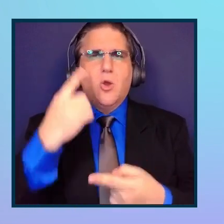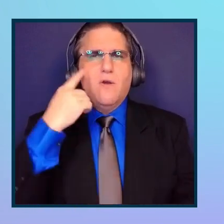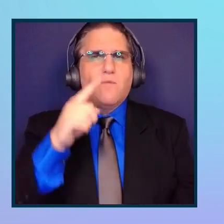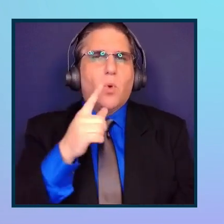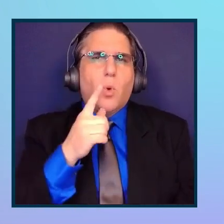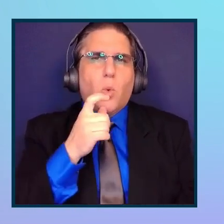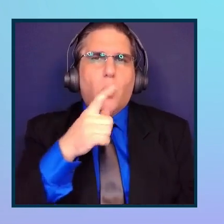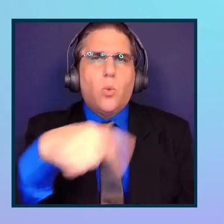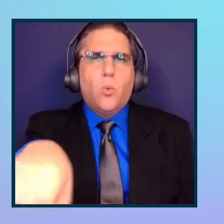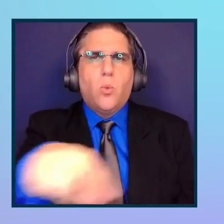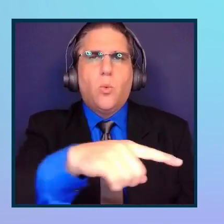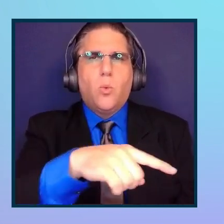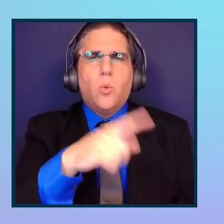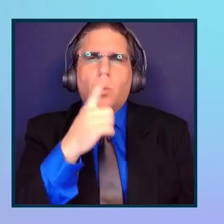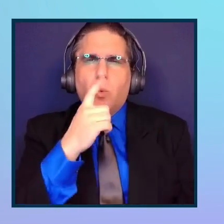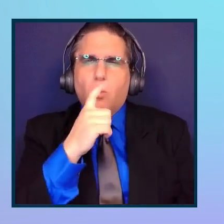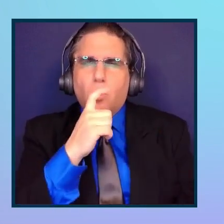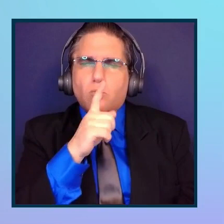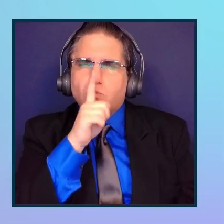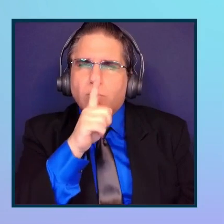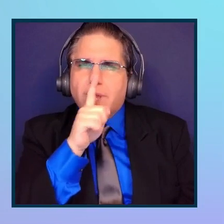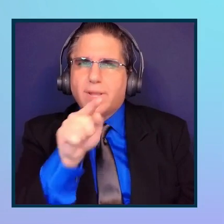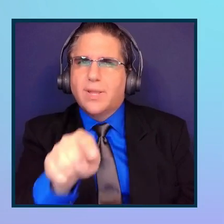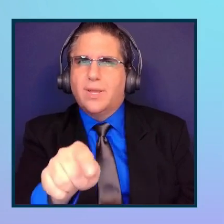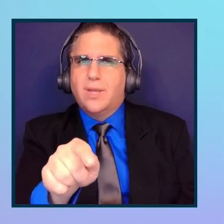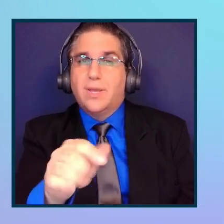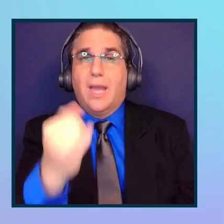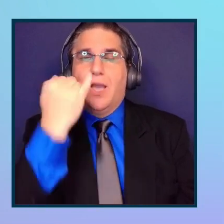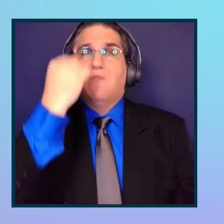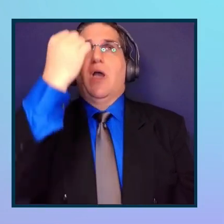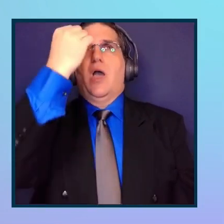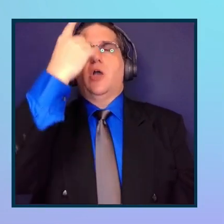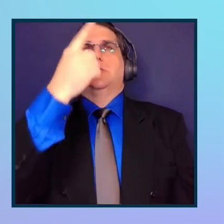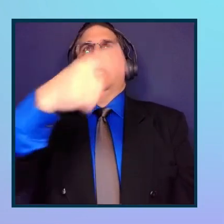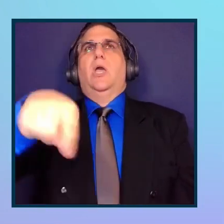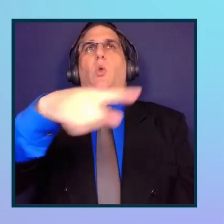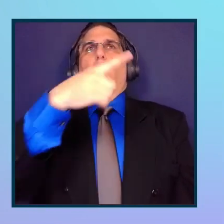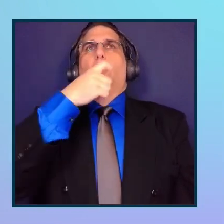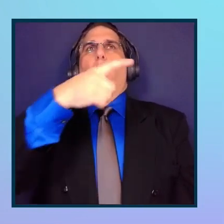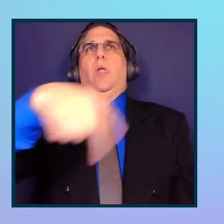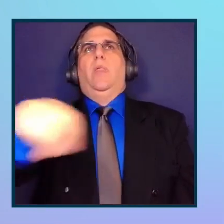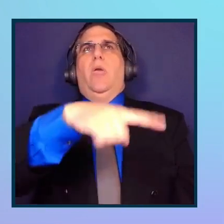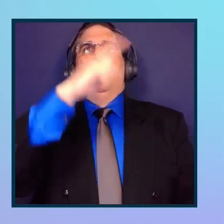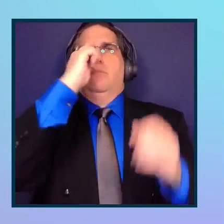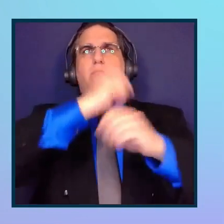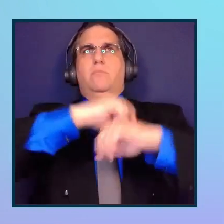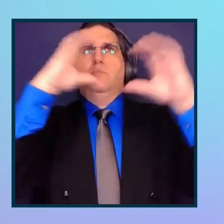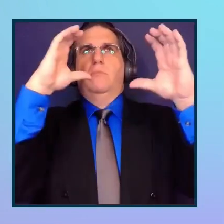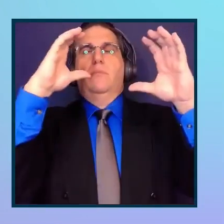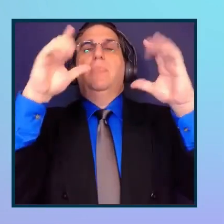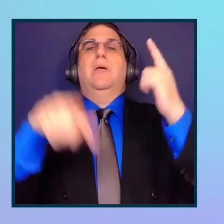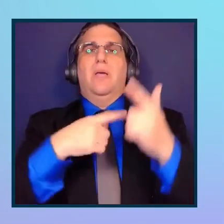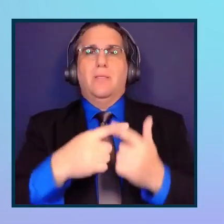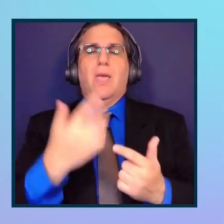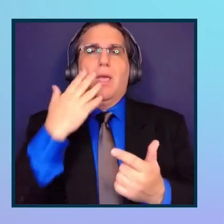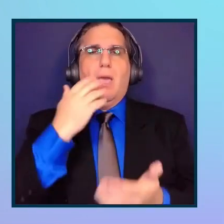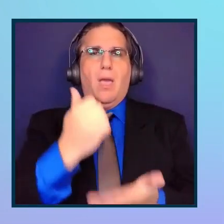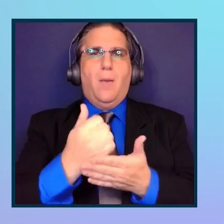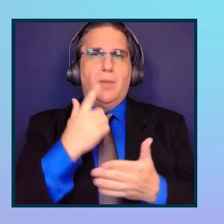'Cause once we know who's it for, we can be really clear about what we're doing. So to pick an example, there's nothing to do of this industry,